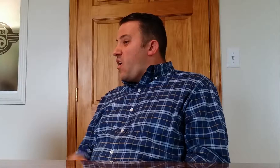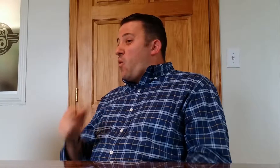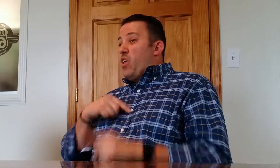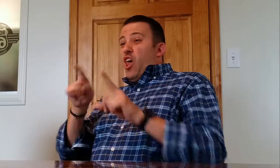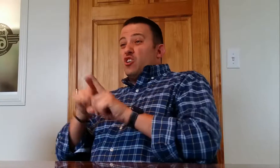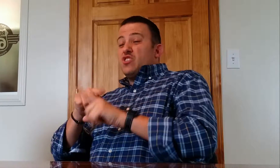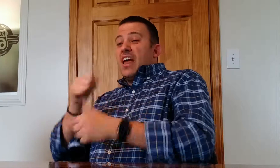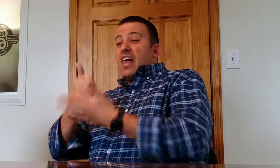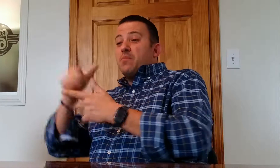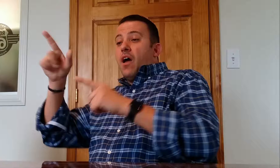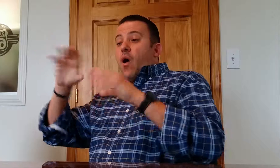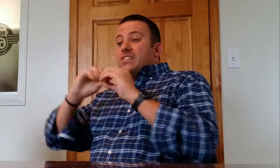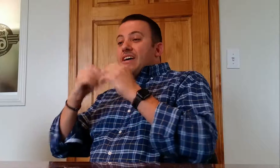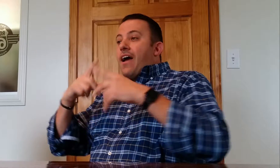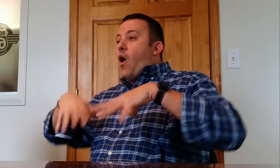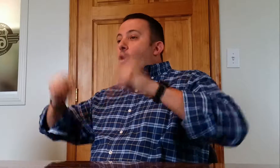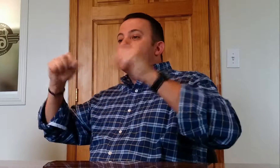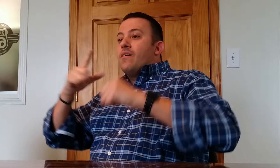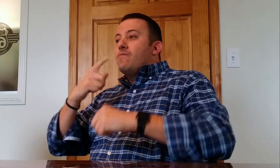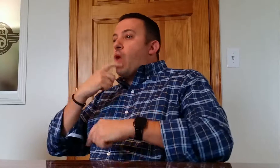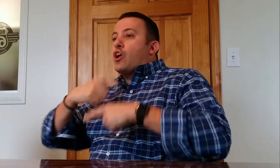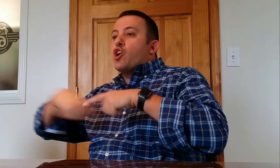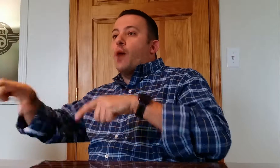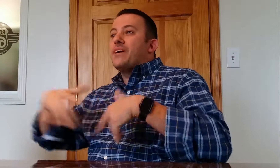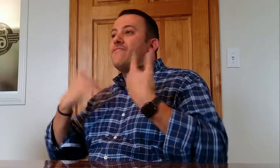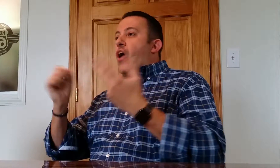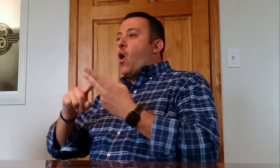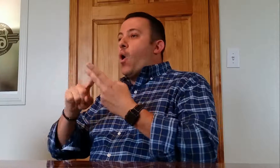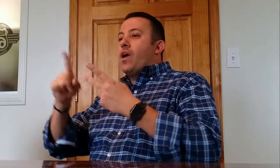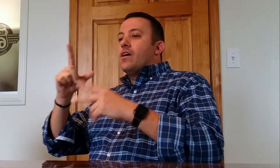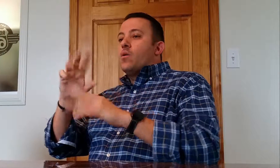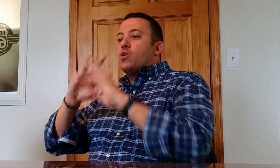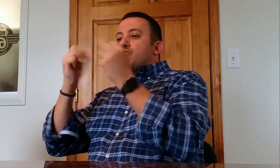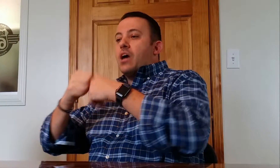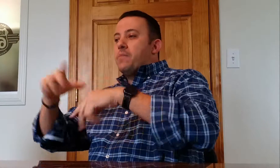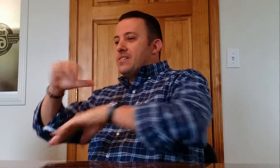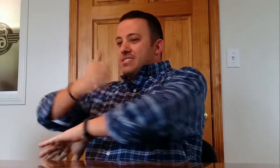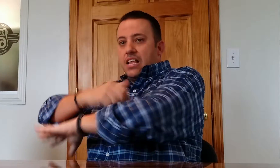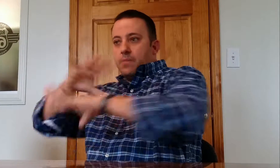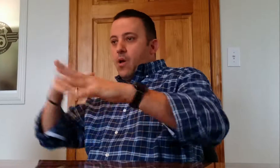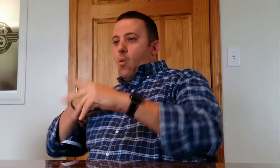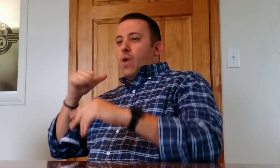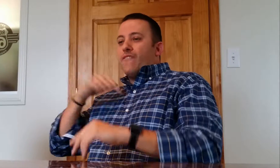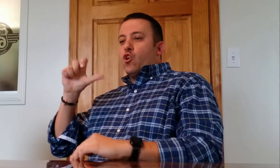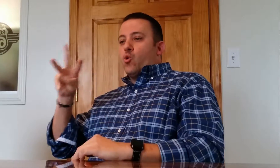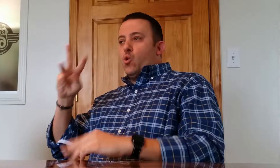We also help organizations or owners of businesses with advertising, and we help with workshop setup.